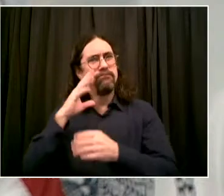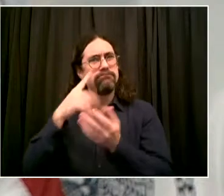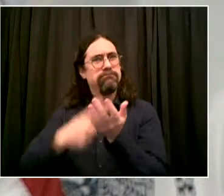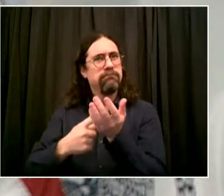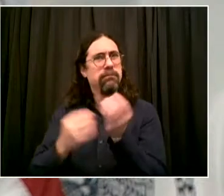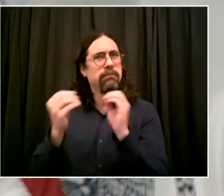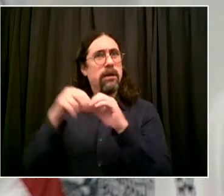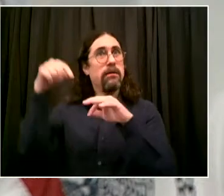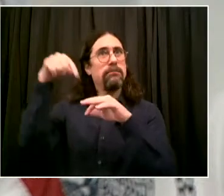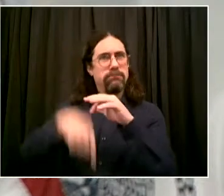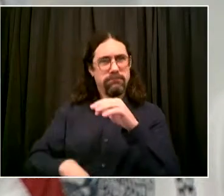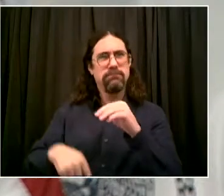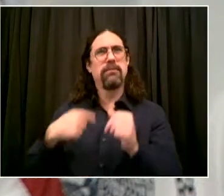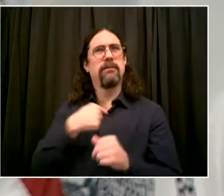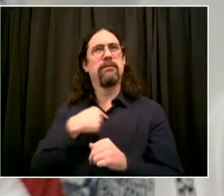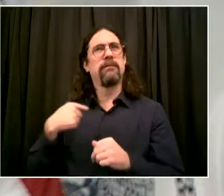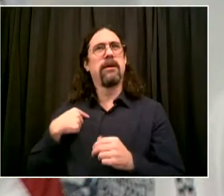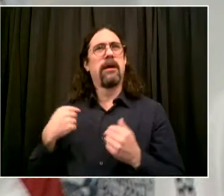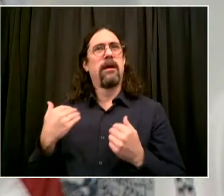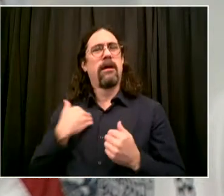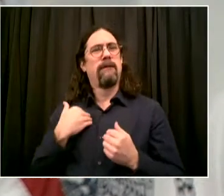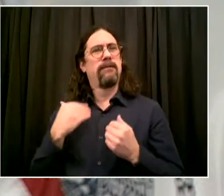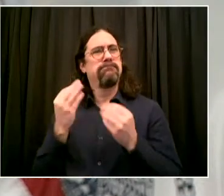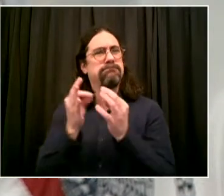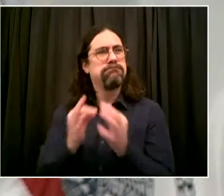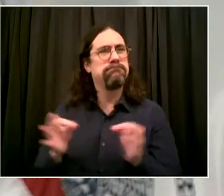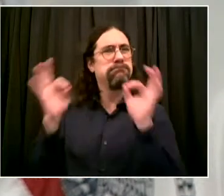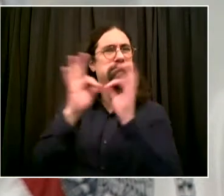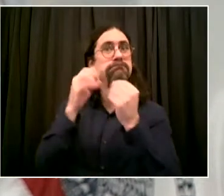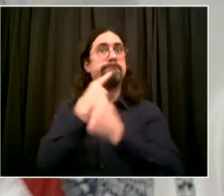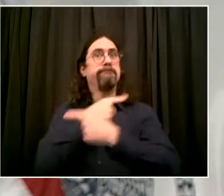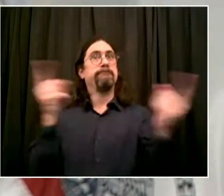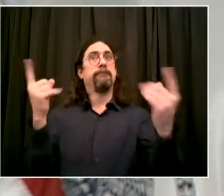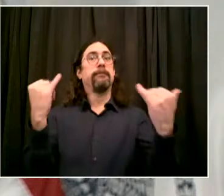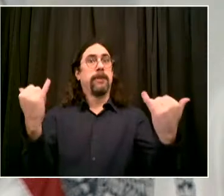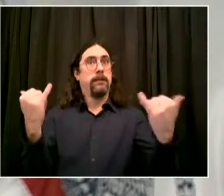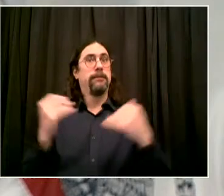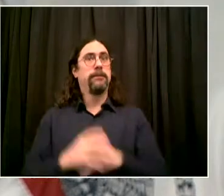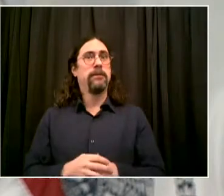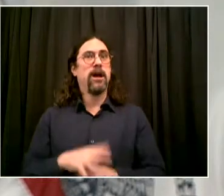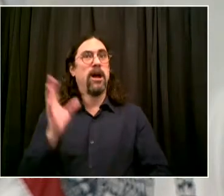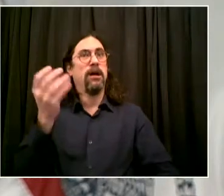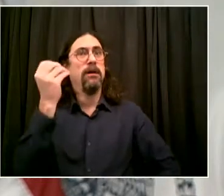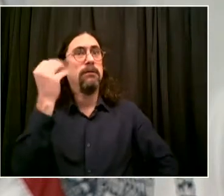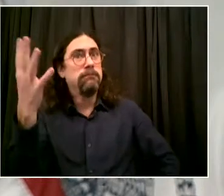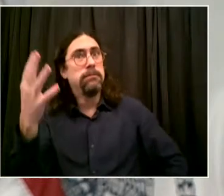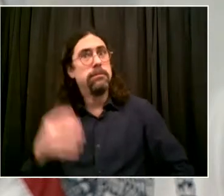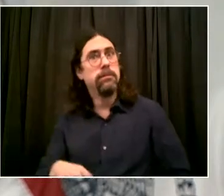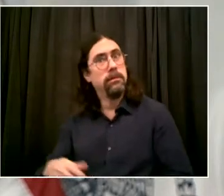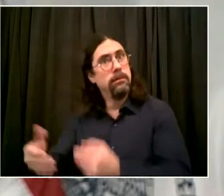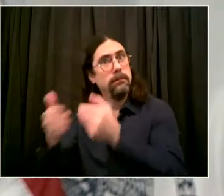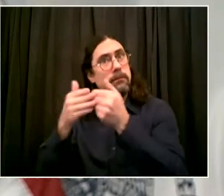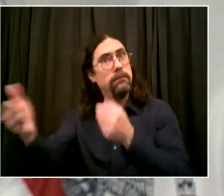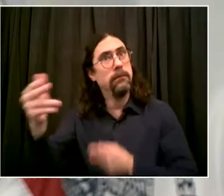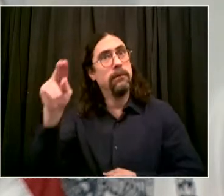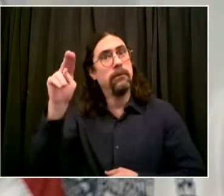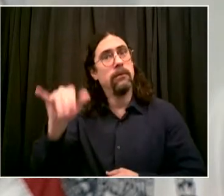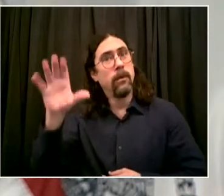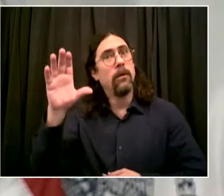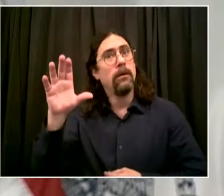ABOUT LIVING, GETTING AWAY FROM FOSSIL